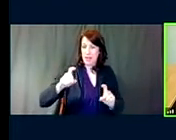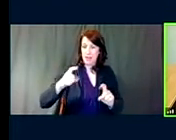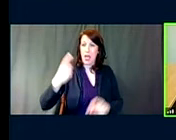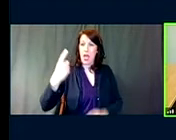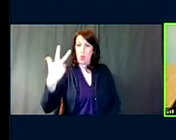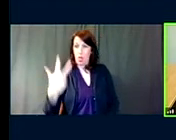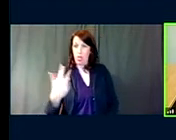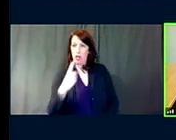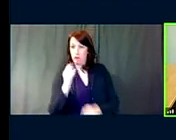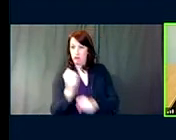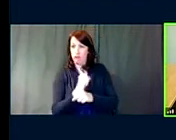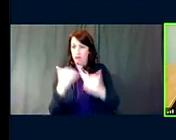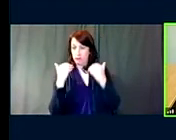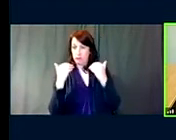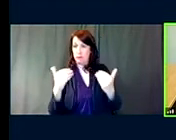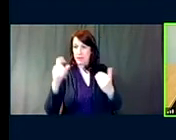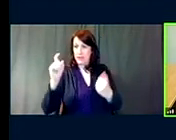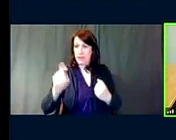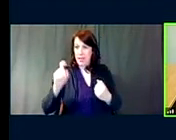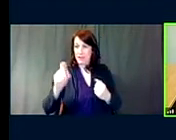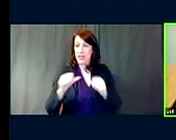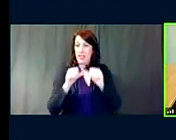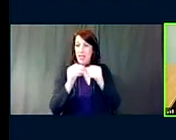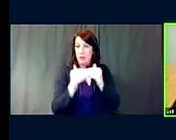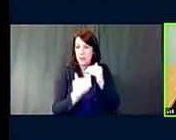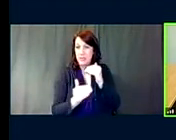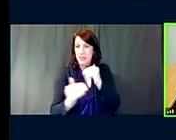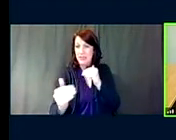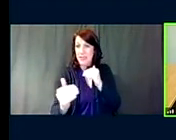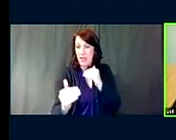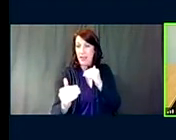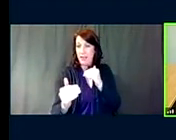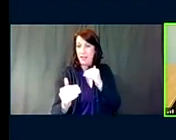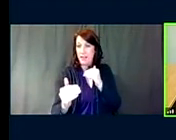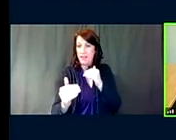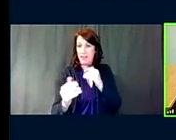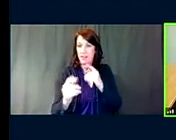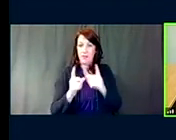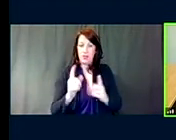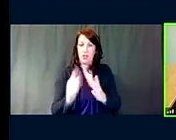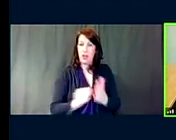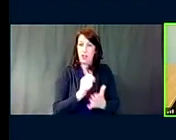PARTICIPANTS ACTUALLY DID GET A PAP TEST, AND THIS WAS SUSTAINED